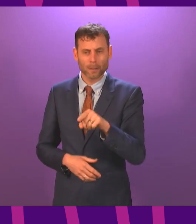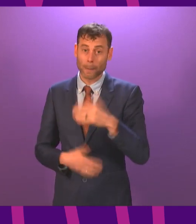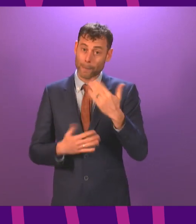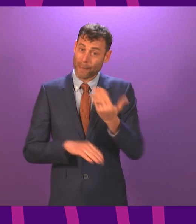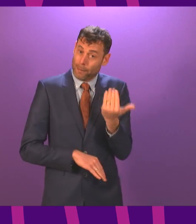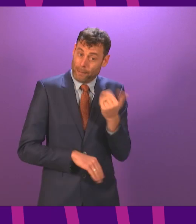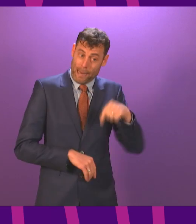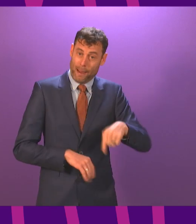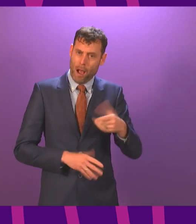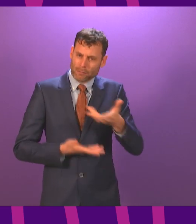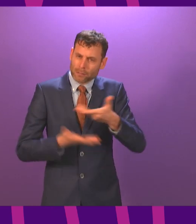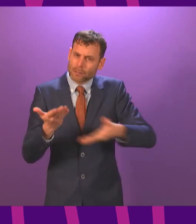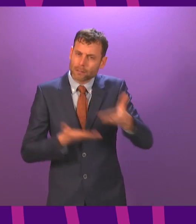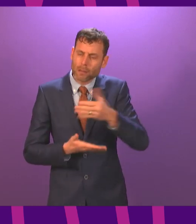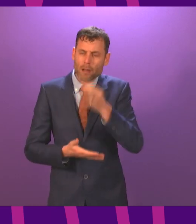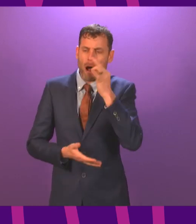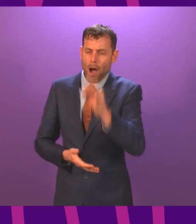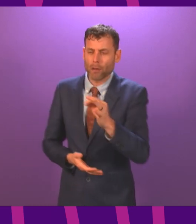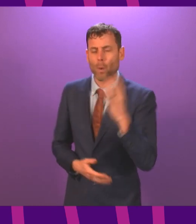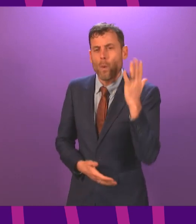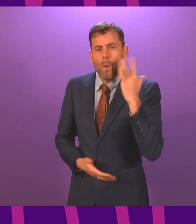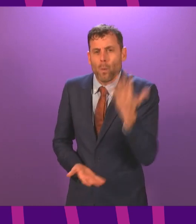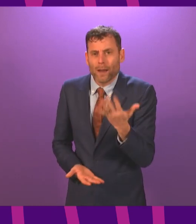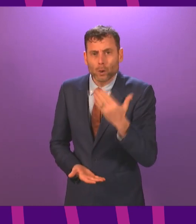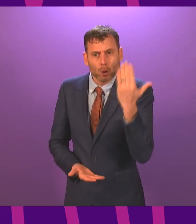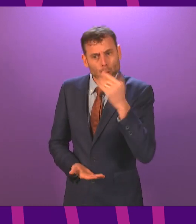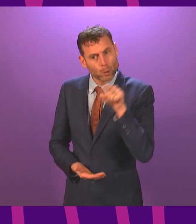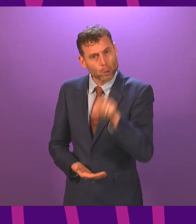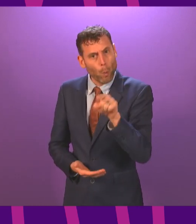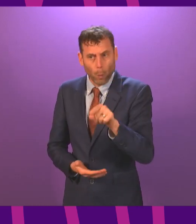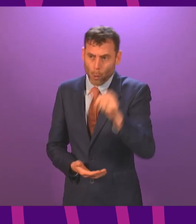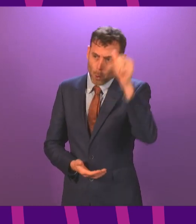being asked about what parents and teachers can or should expect, with insufficient information